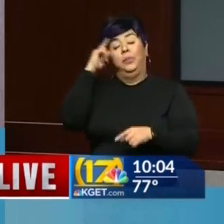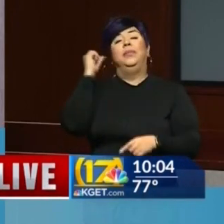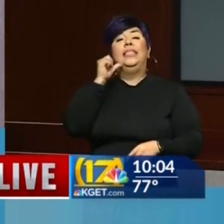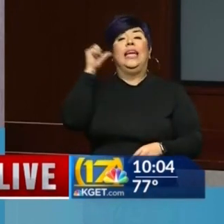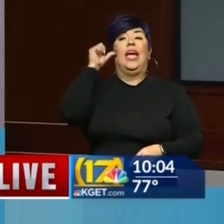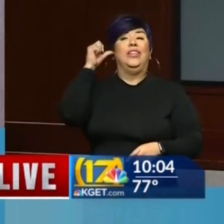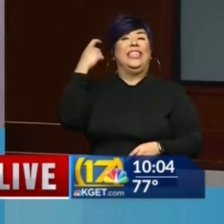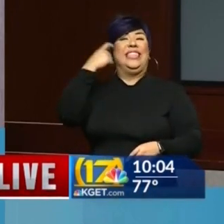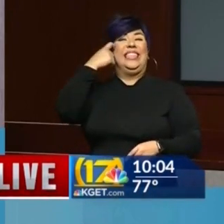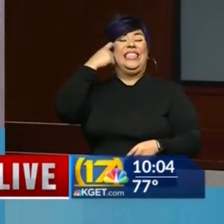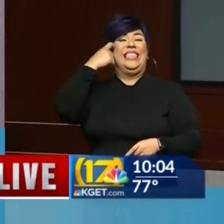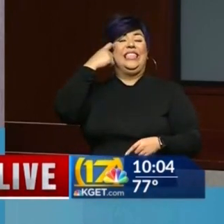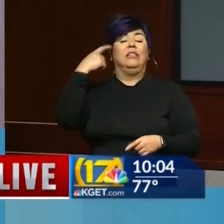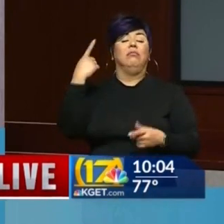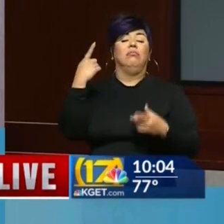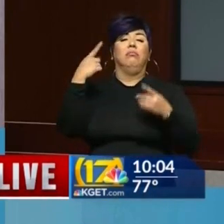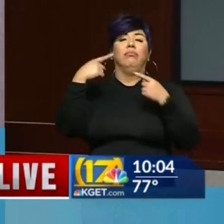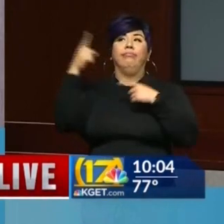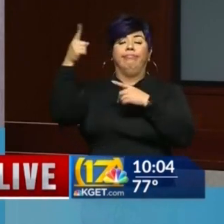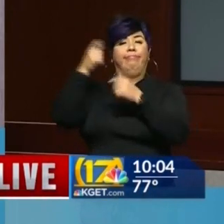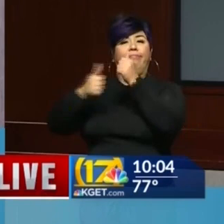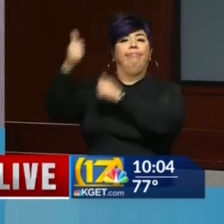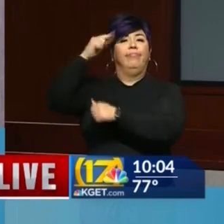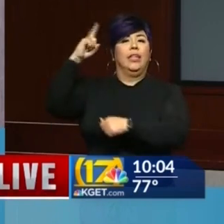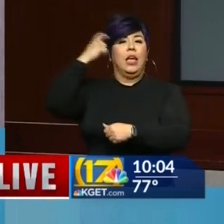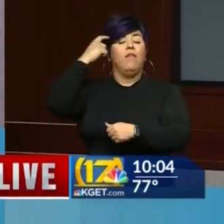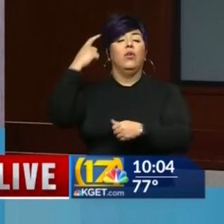PUBLIC HEALTH.COM, THE STATE